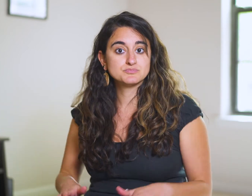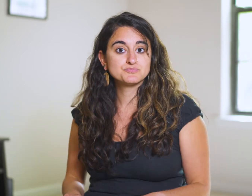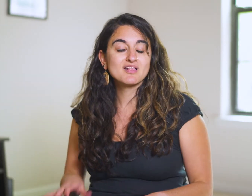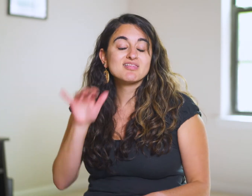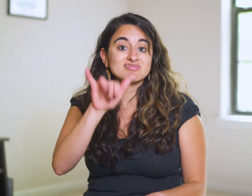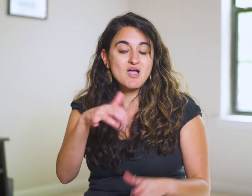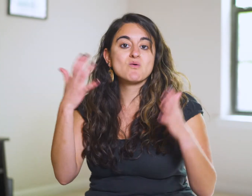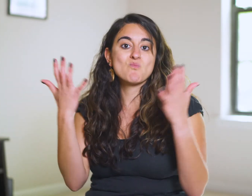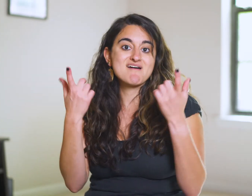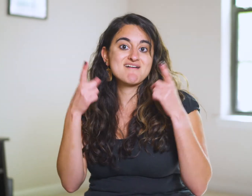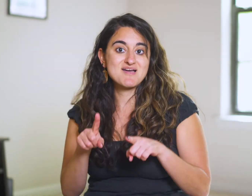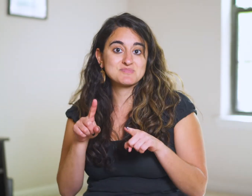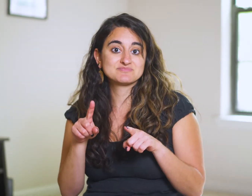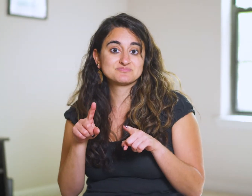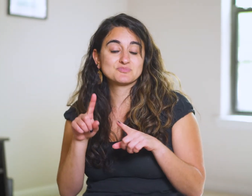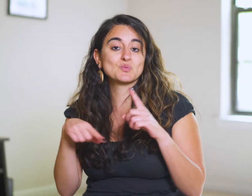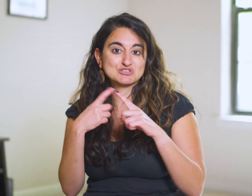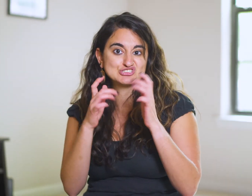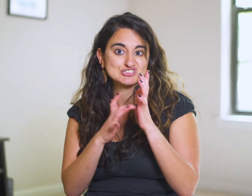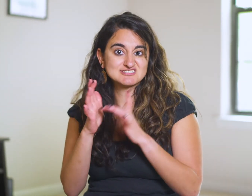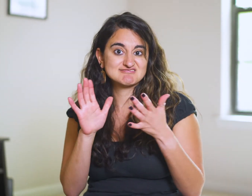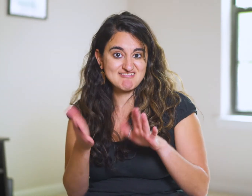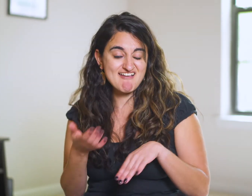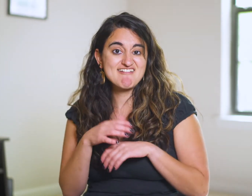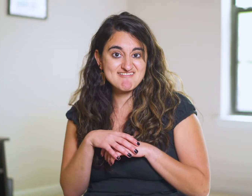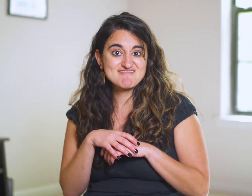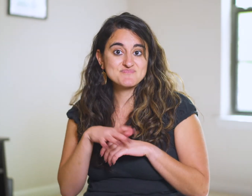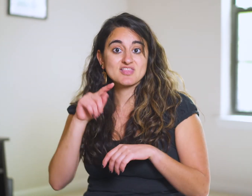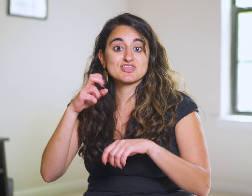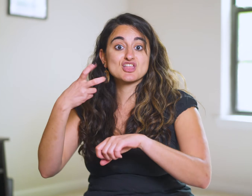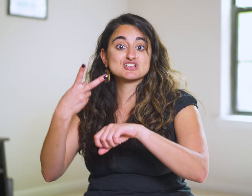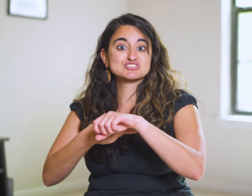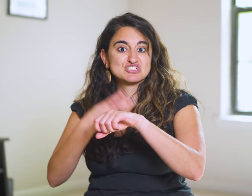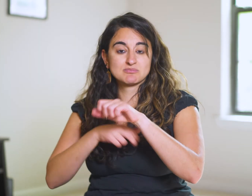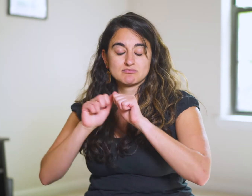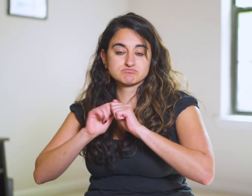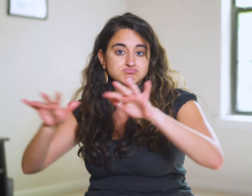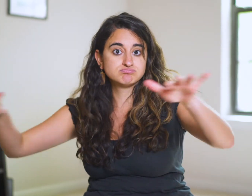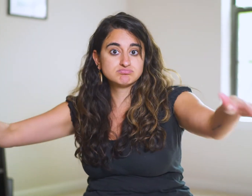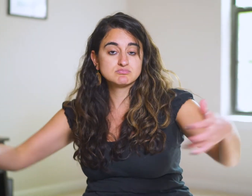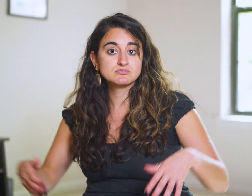And that’s what happened when Jesus died— the sheep were scattered.